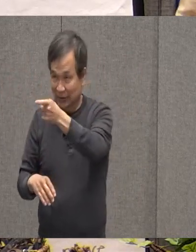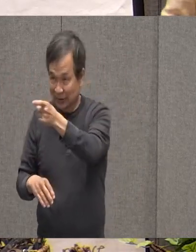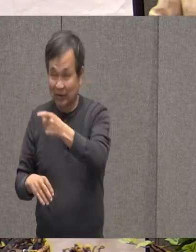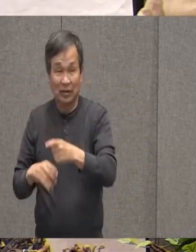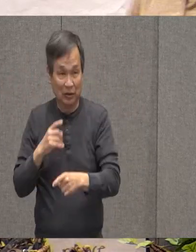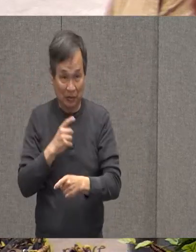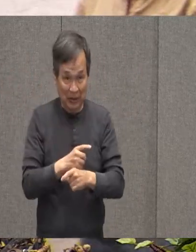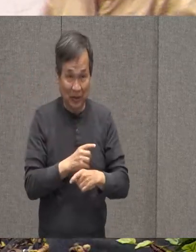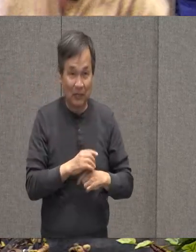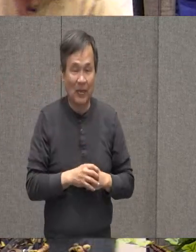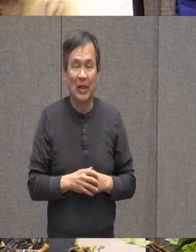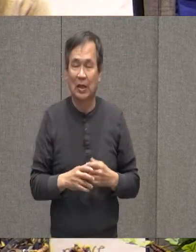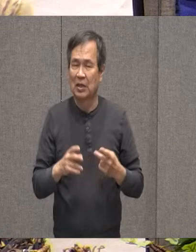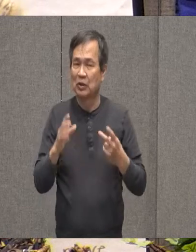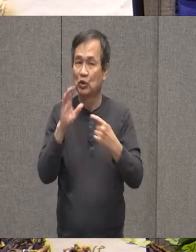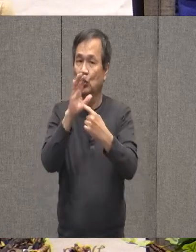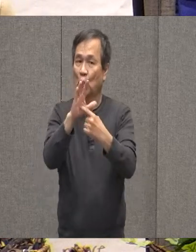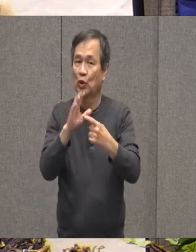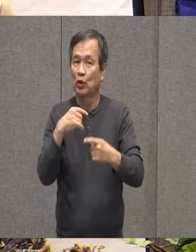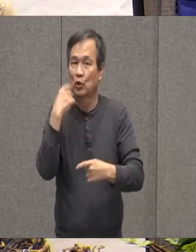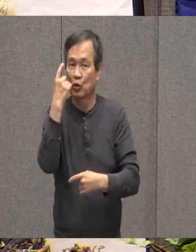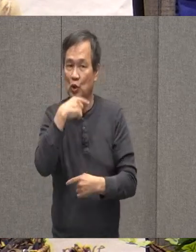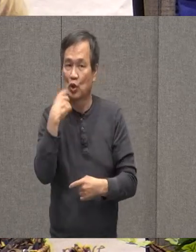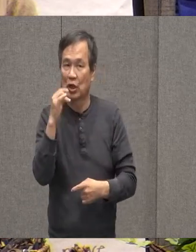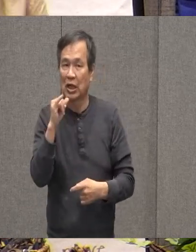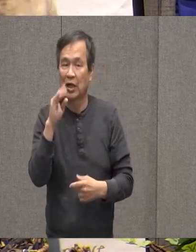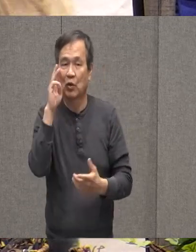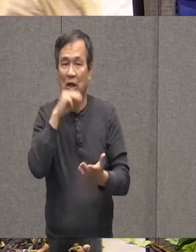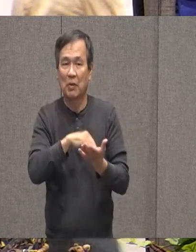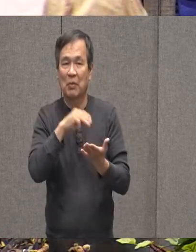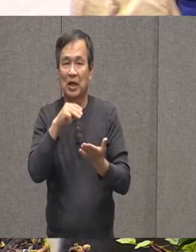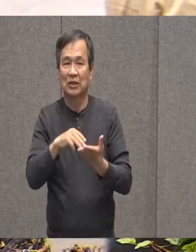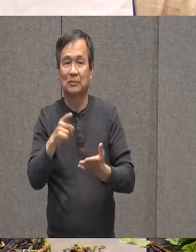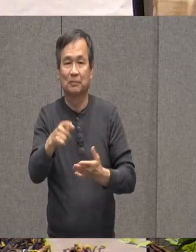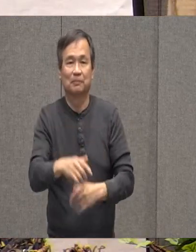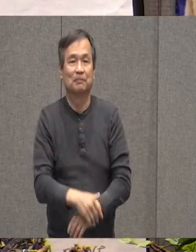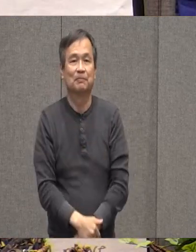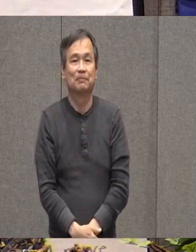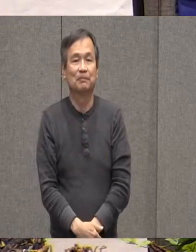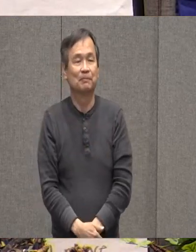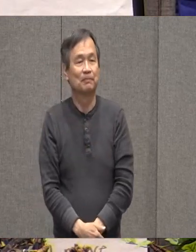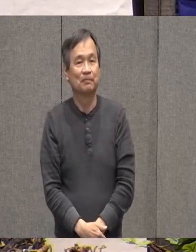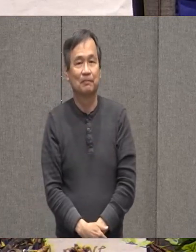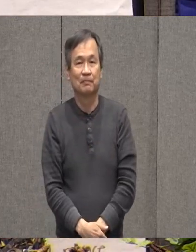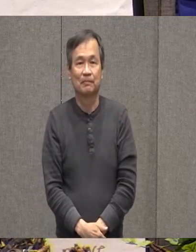So let's go ahead and look at what one million looks like on our place value houses.